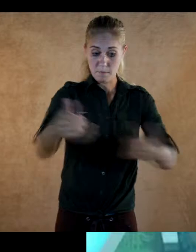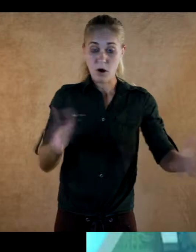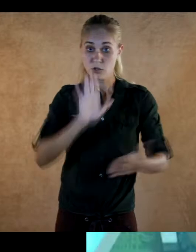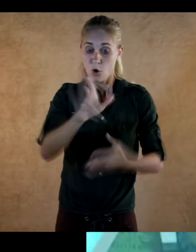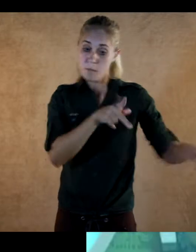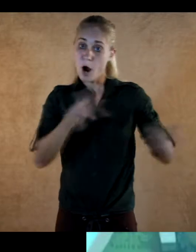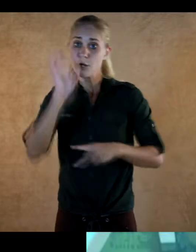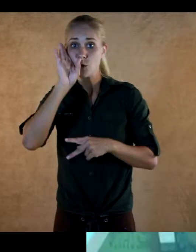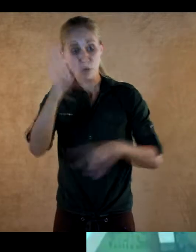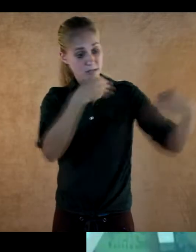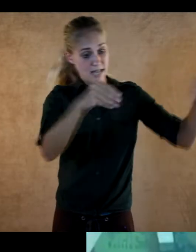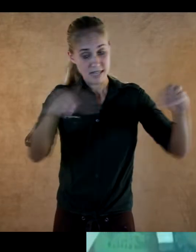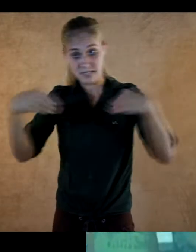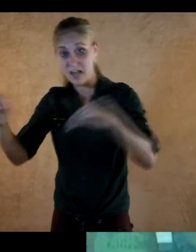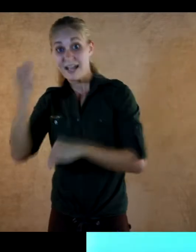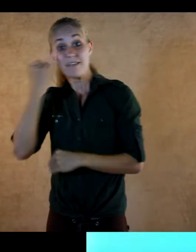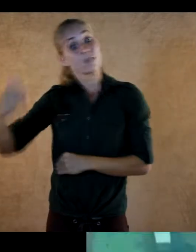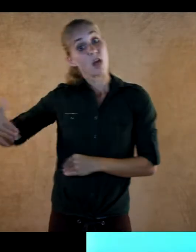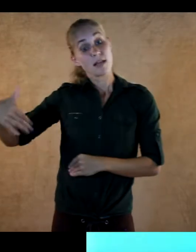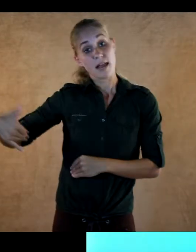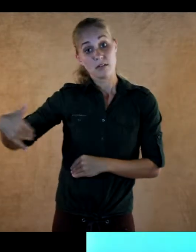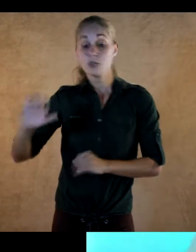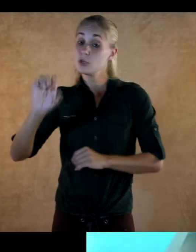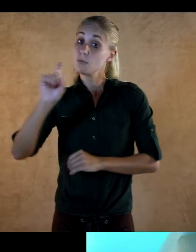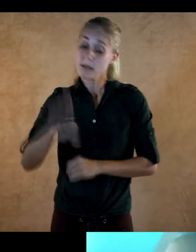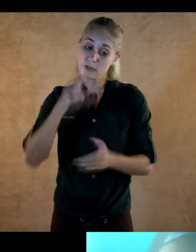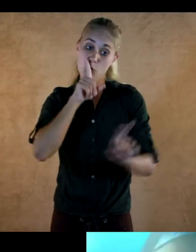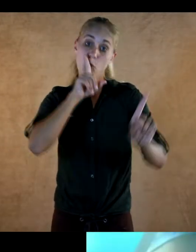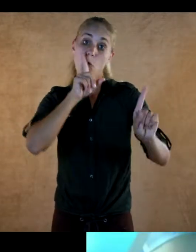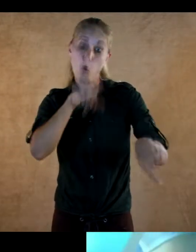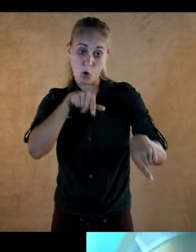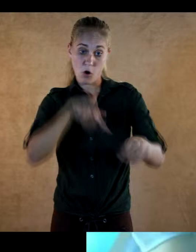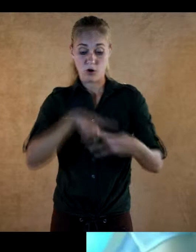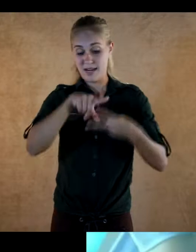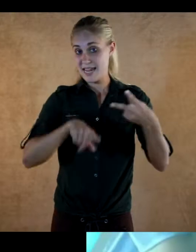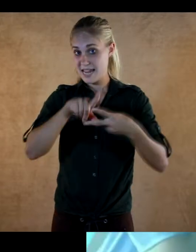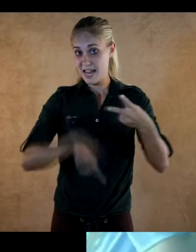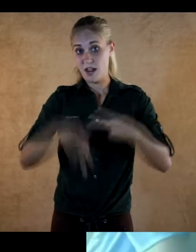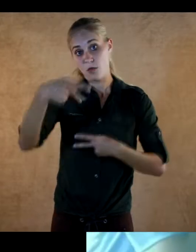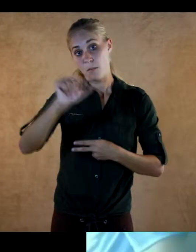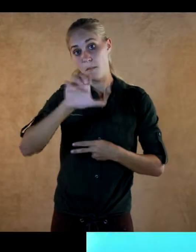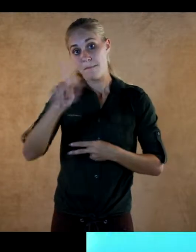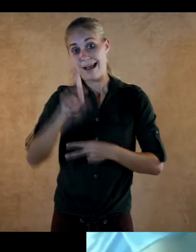So if you haven't done so already, place an order for or upgrade to a Party Pack or a Diamond Elite Pack right away.